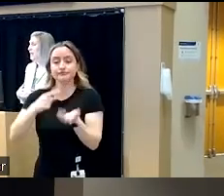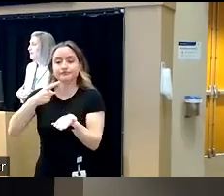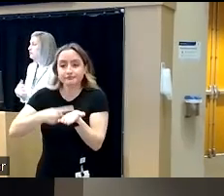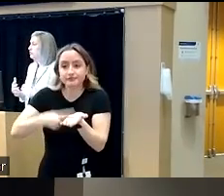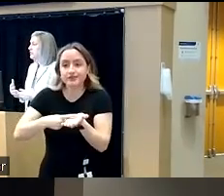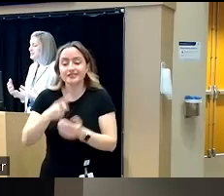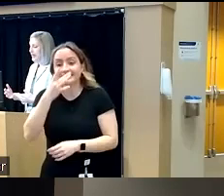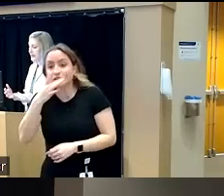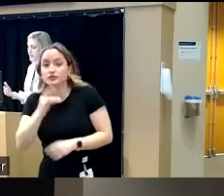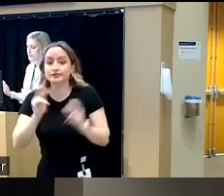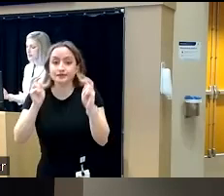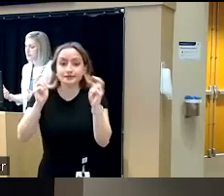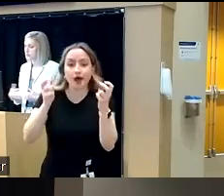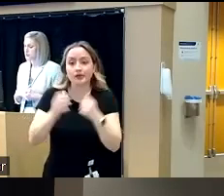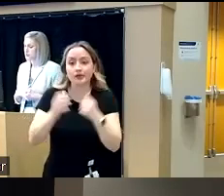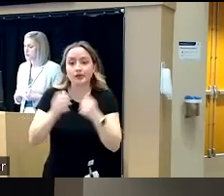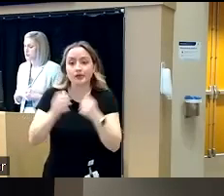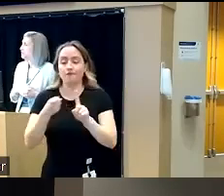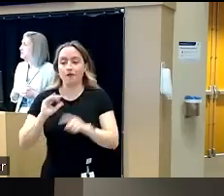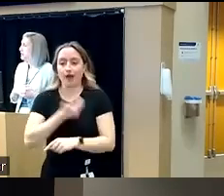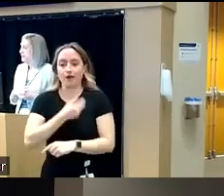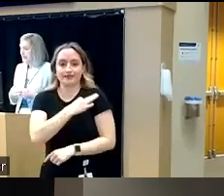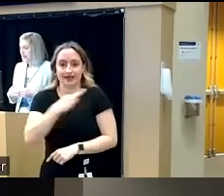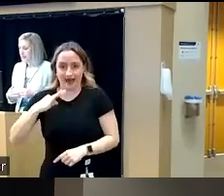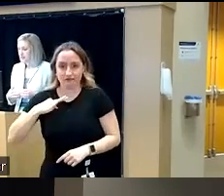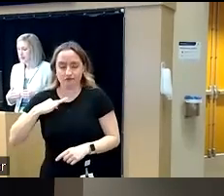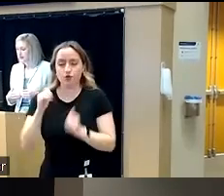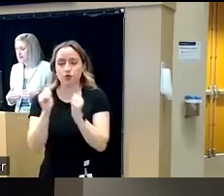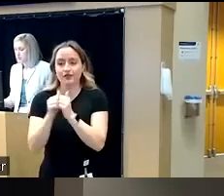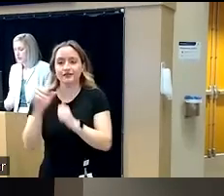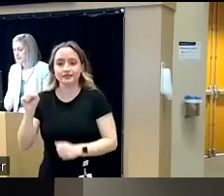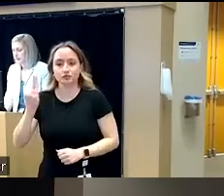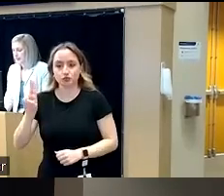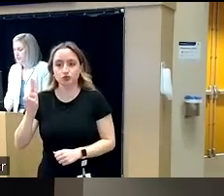our staff to increase knowledge on substance use related issues in response to identified